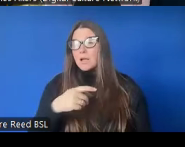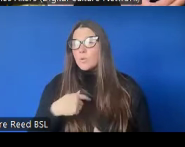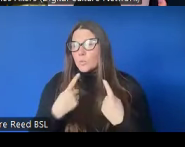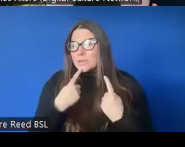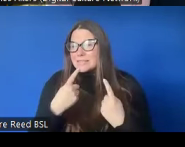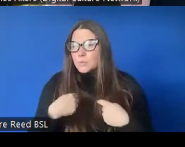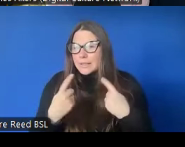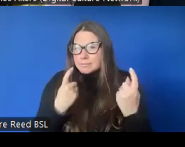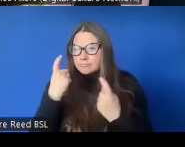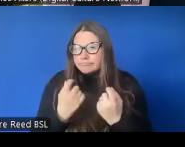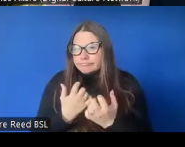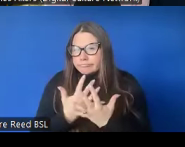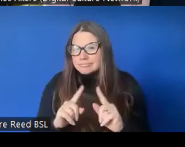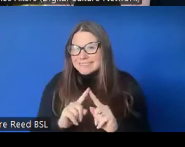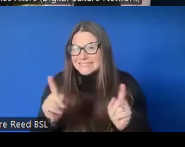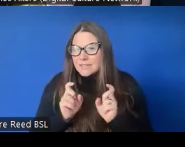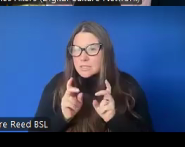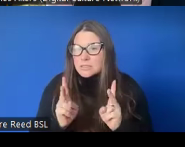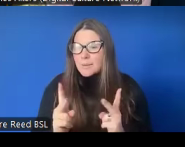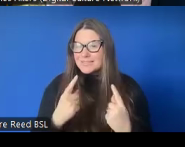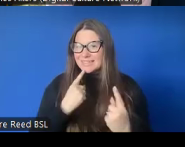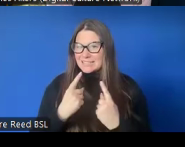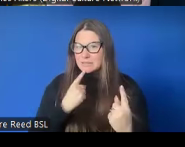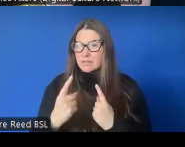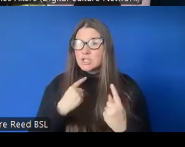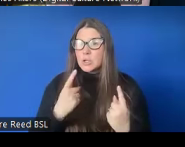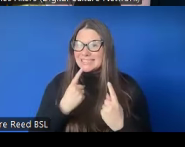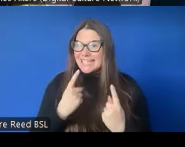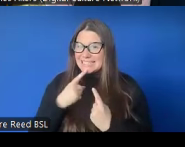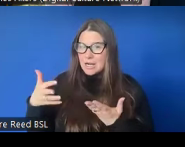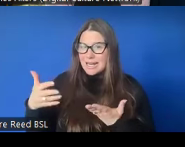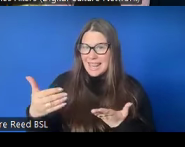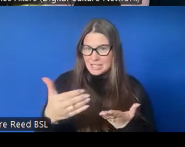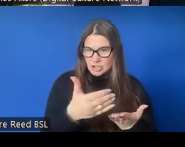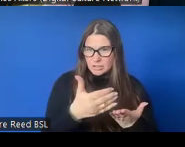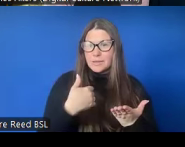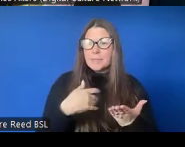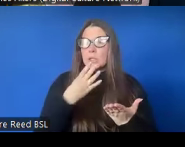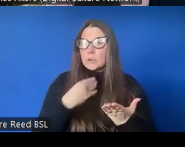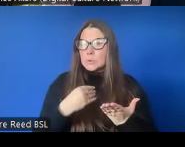We mentioned there it's about collecting data for analysis and using it for statistics and things that you might want to use it for.